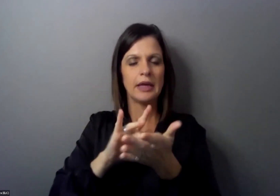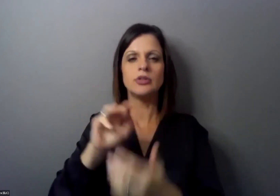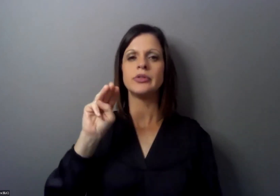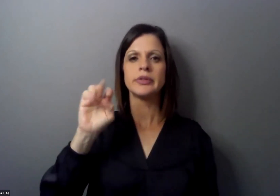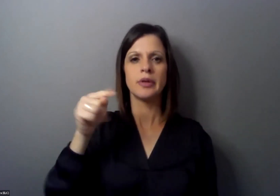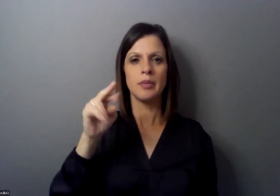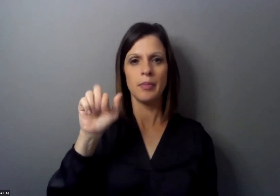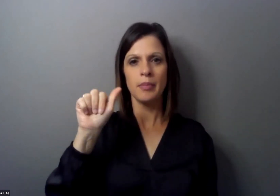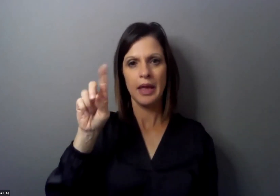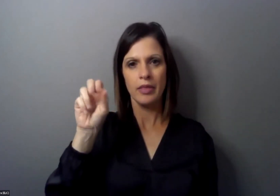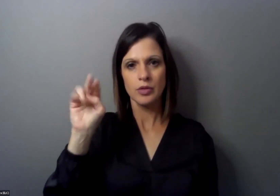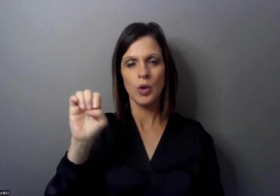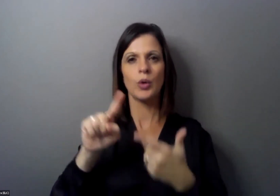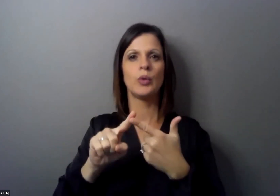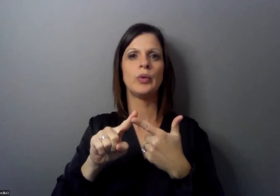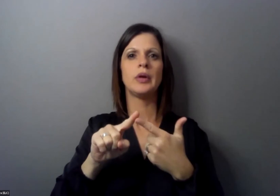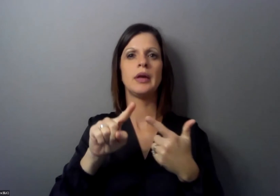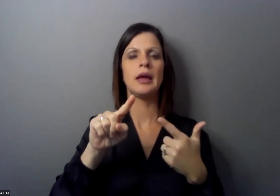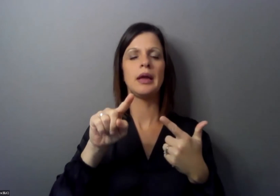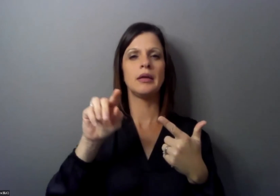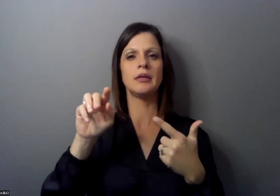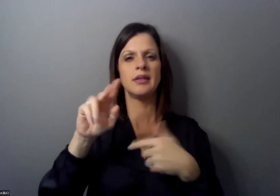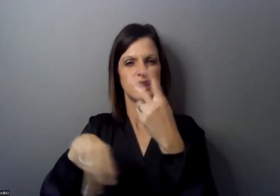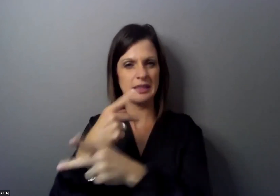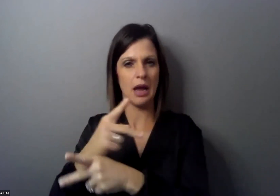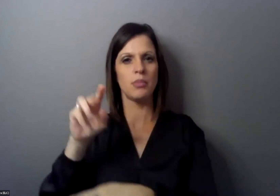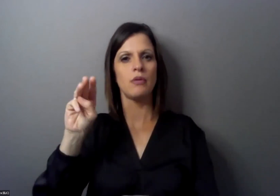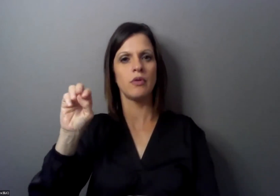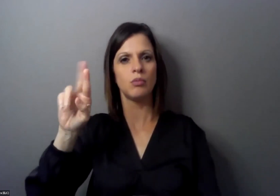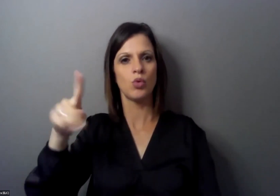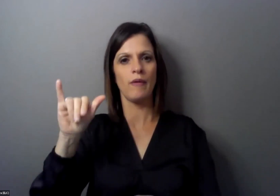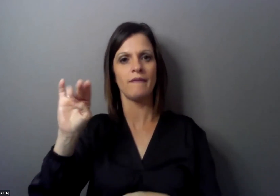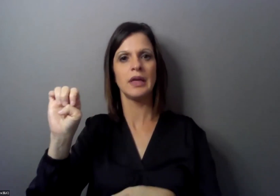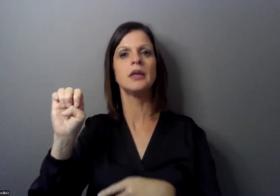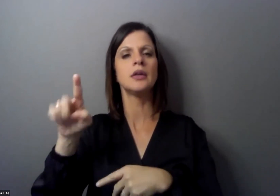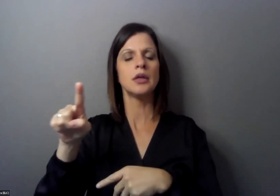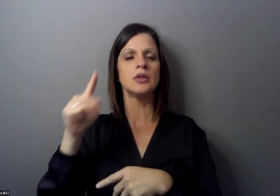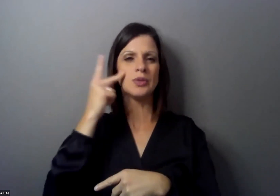they are not misused but absolutely quality of care